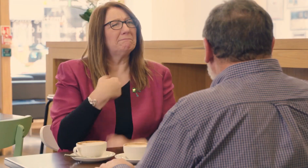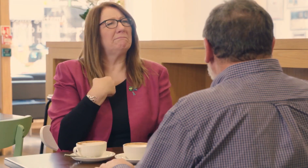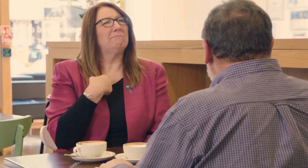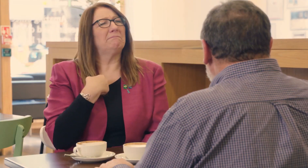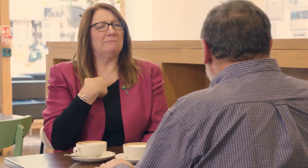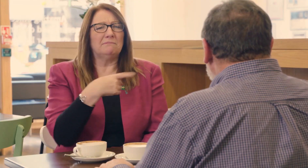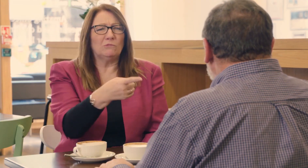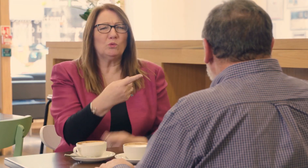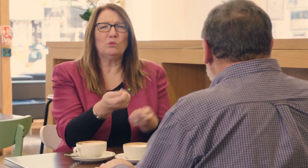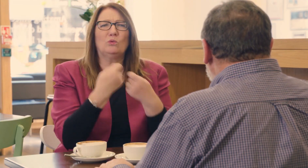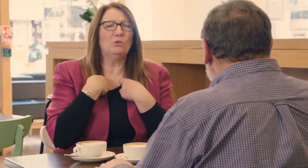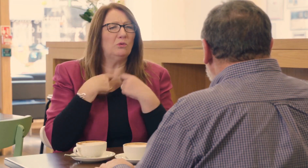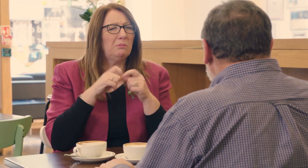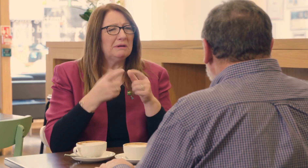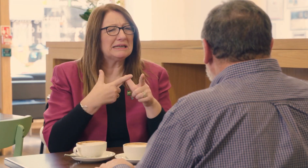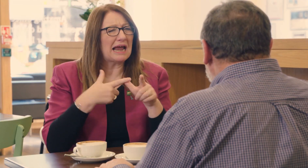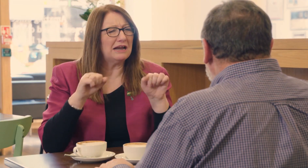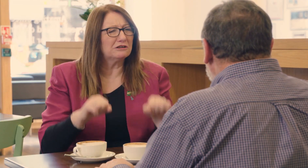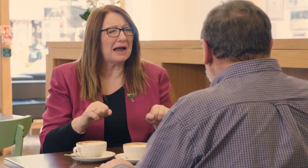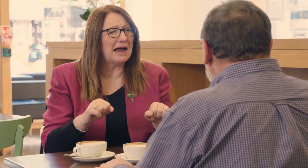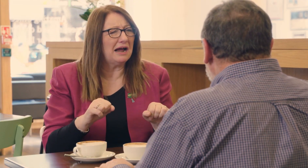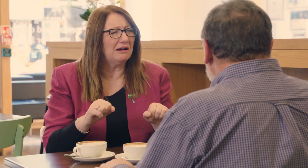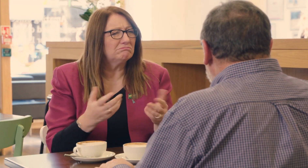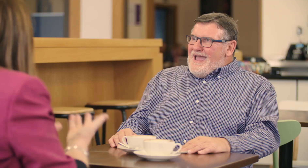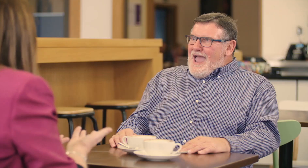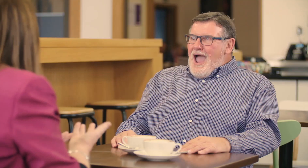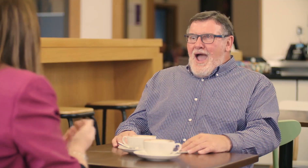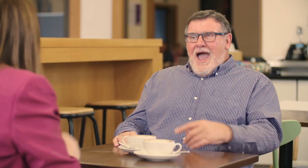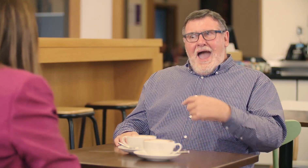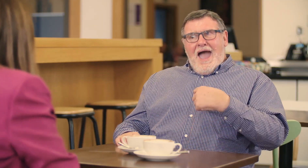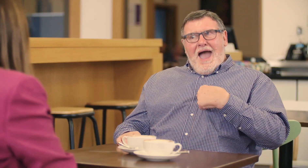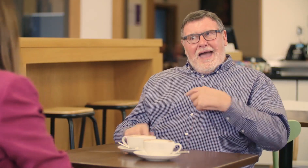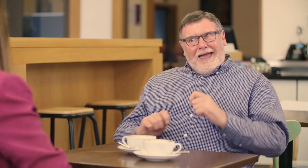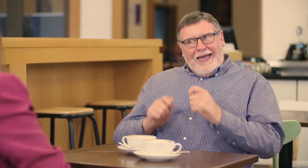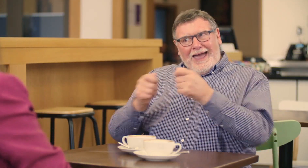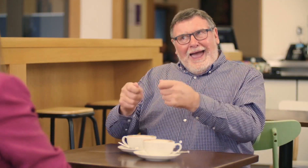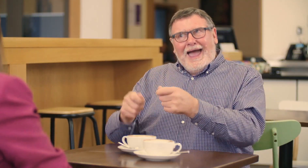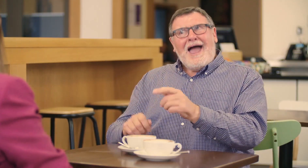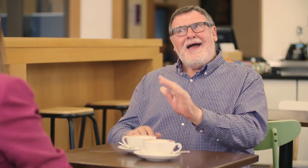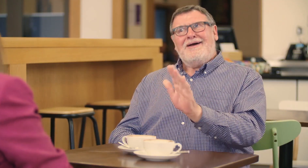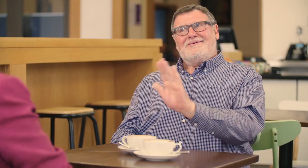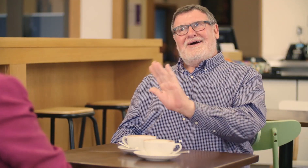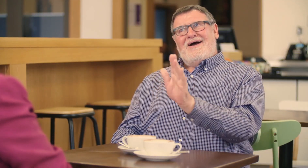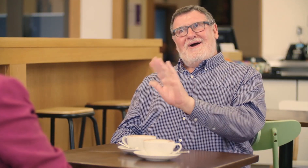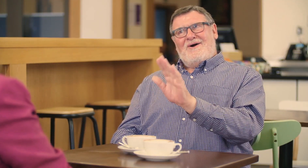Why did you appoint me as Chair of the BDA? Remember, I didn't appoint you.